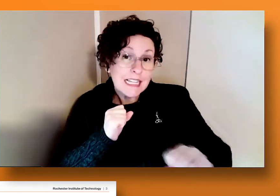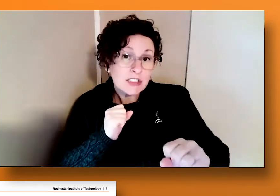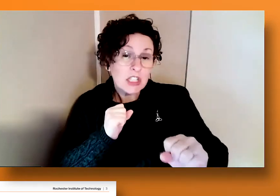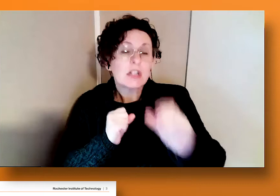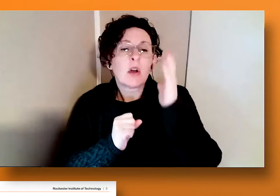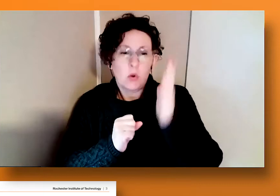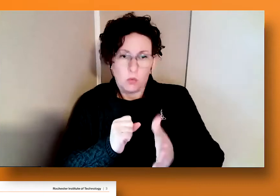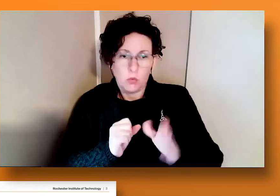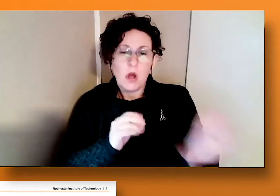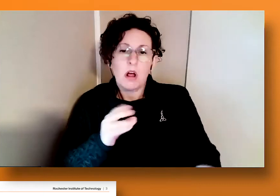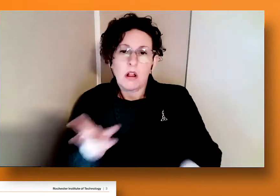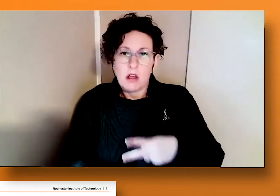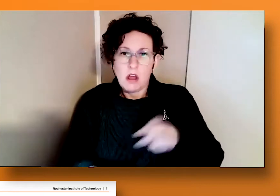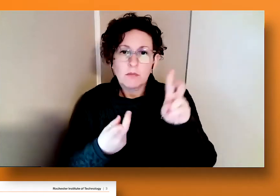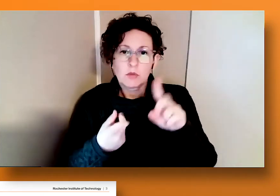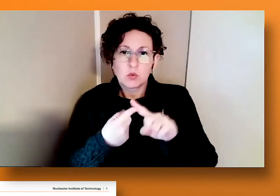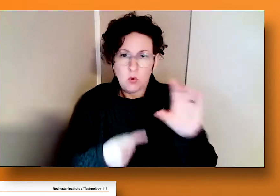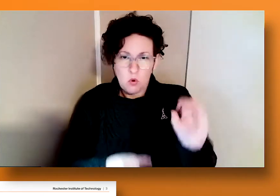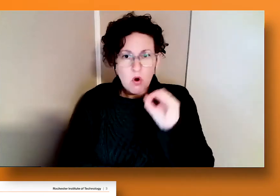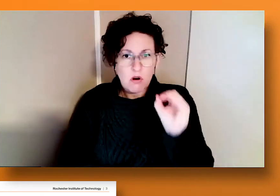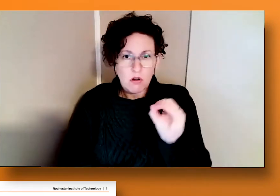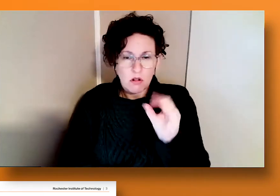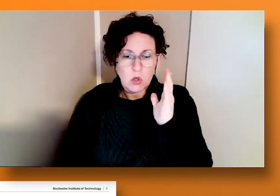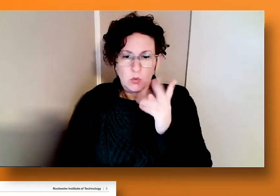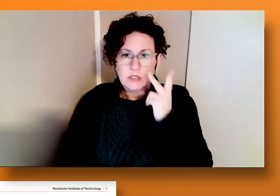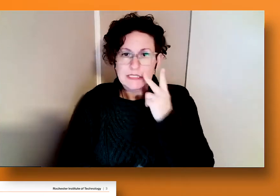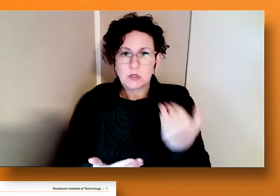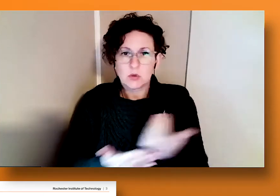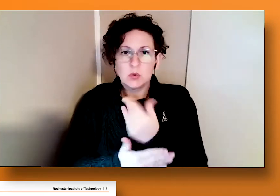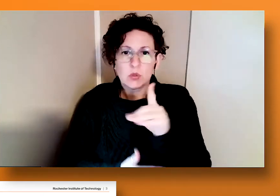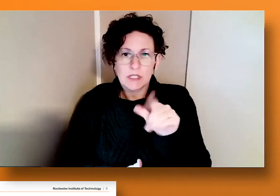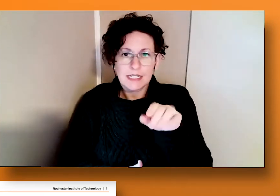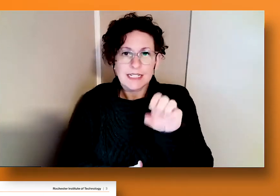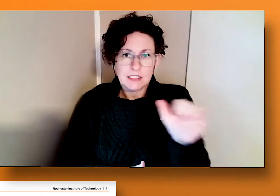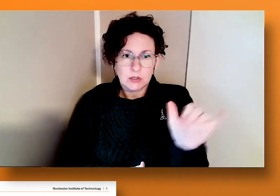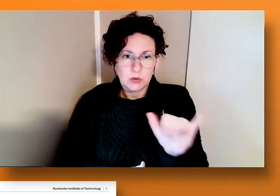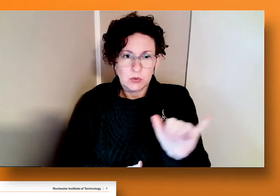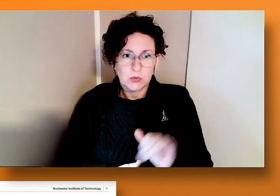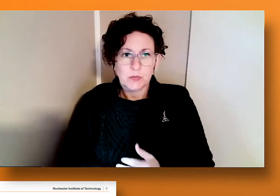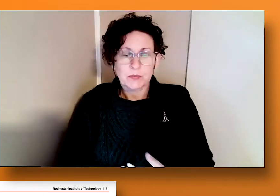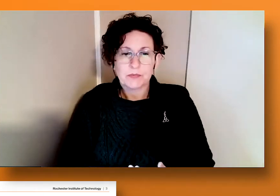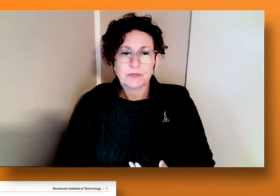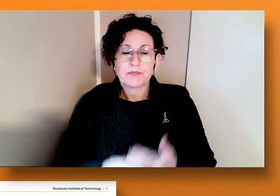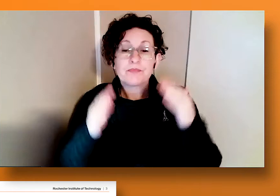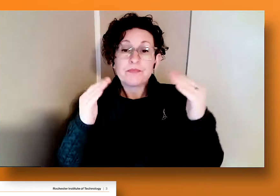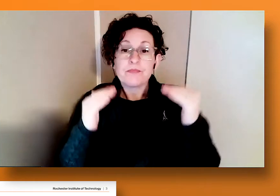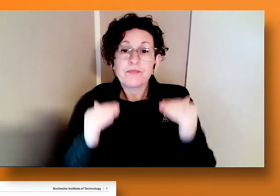that will be updated in Oracle at the time. So you'll see the updated dates as well.